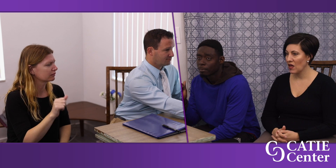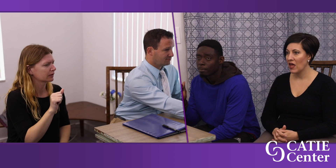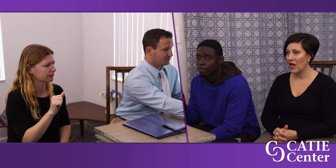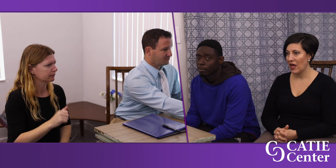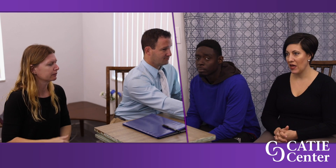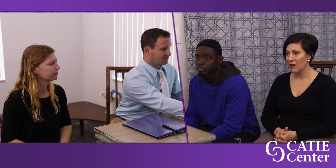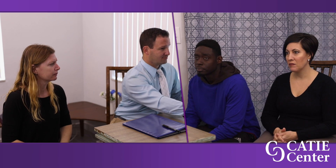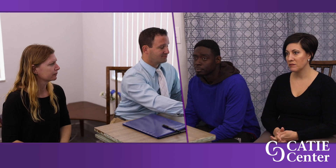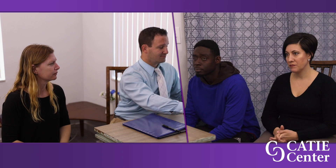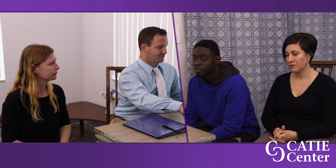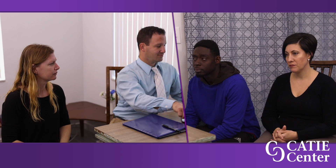A.